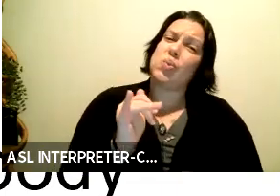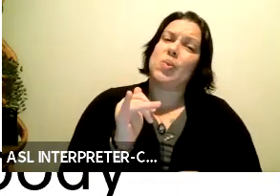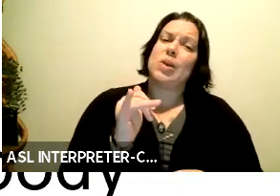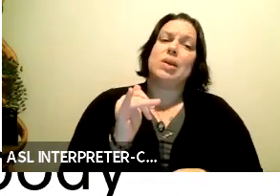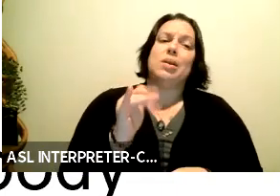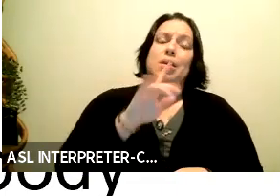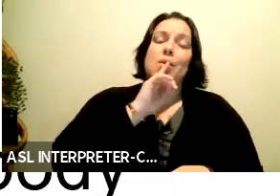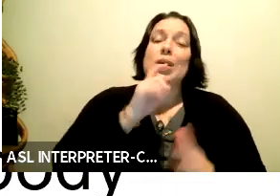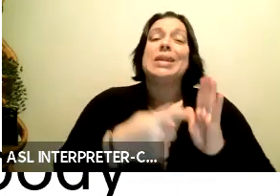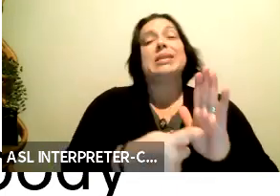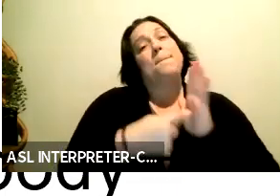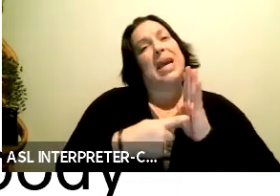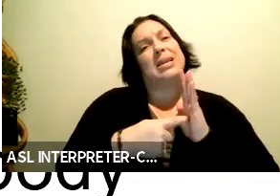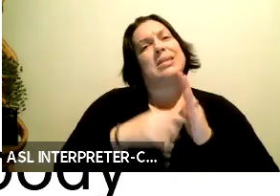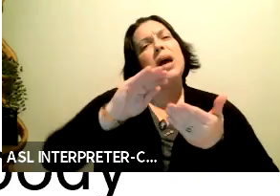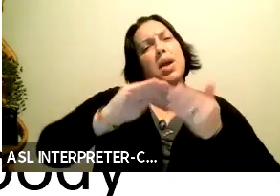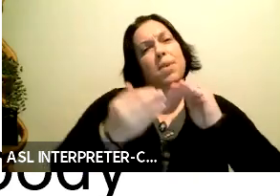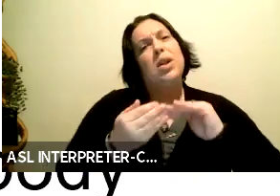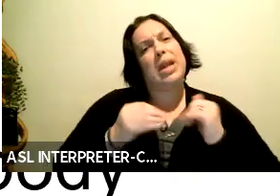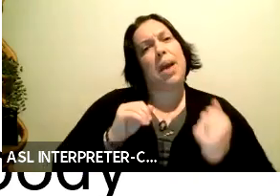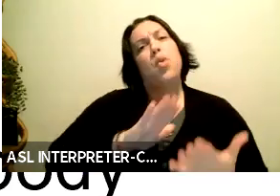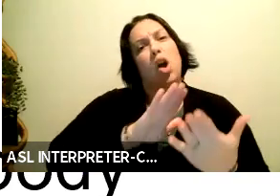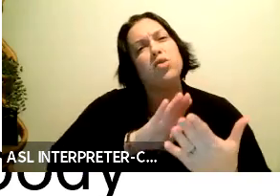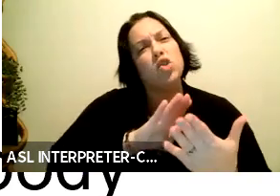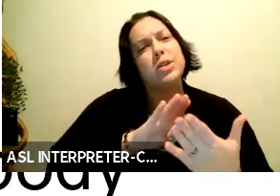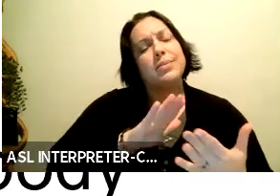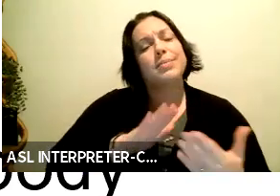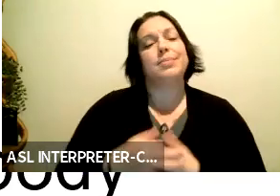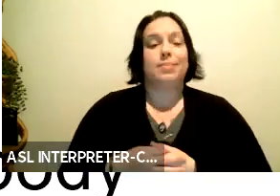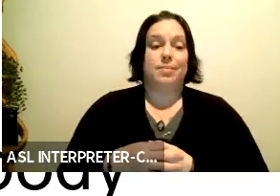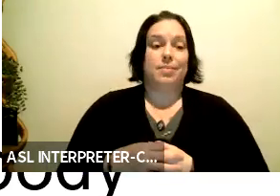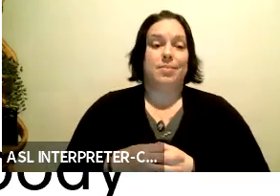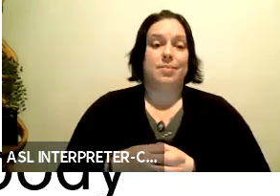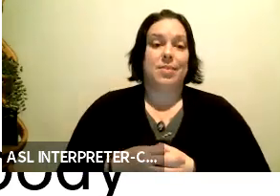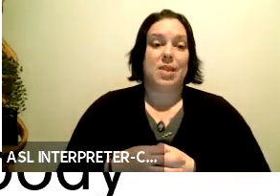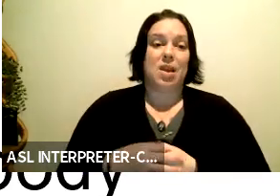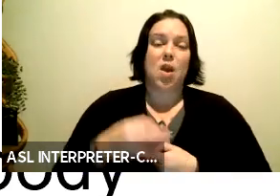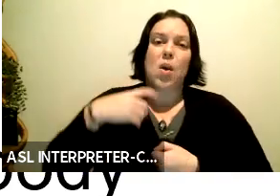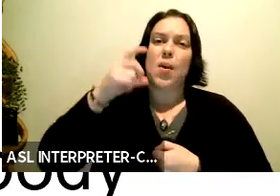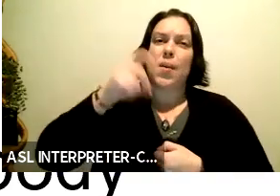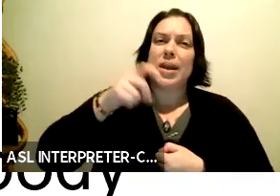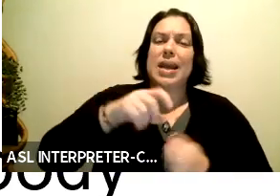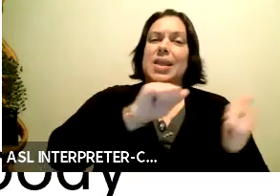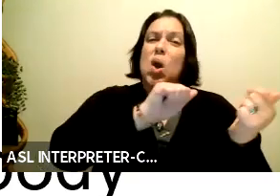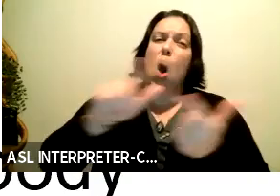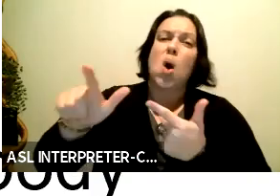community approach. We need the depth where everybody is trained to use a C MIST lens,